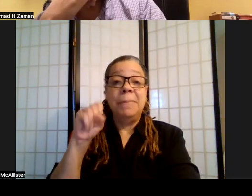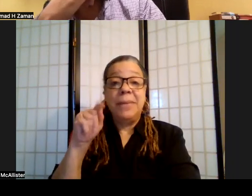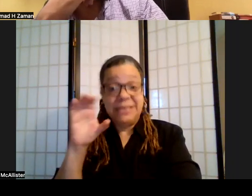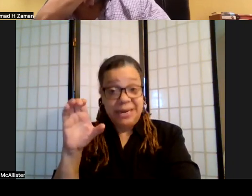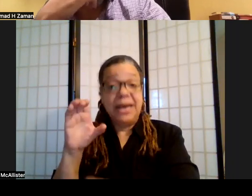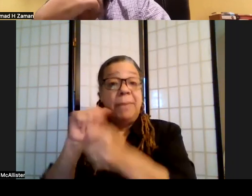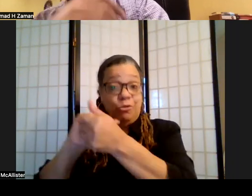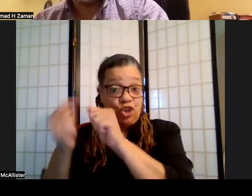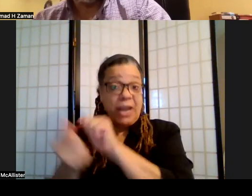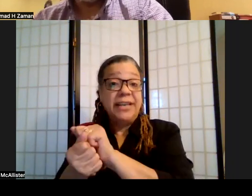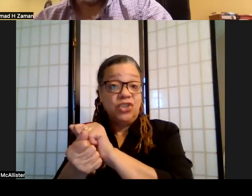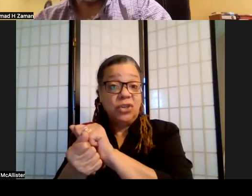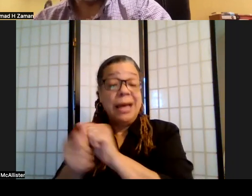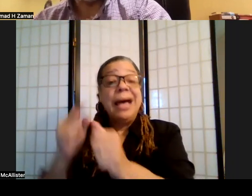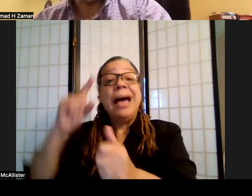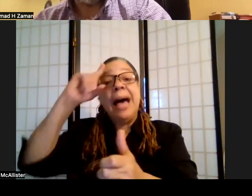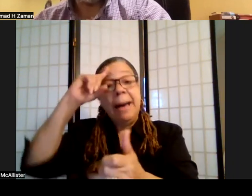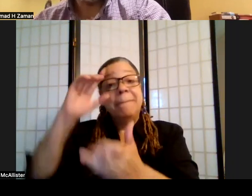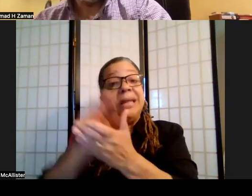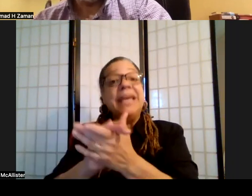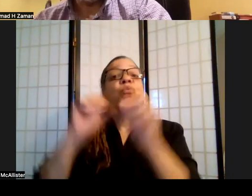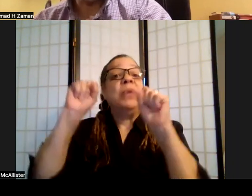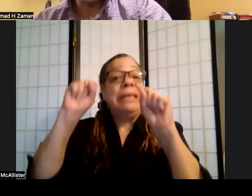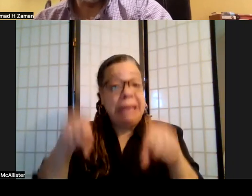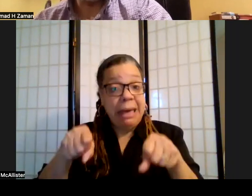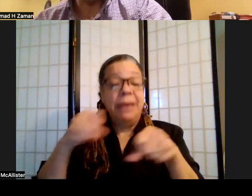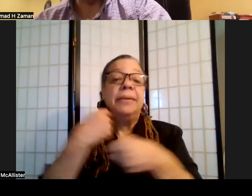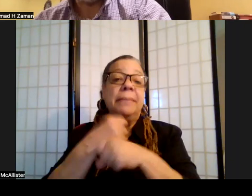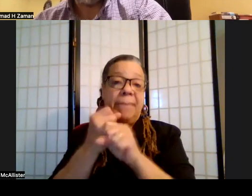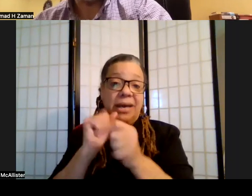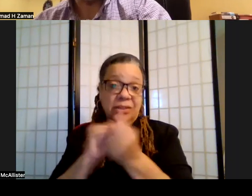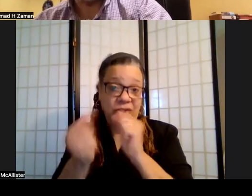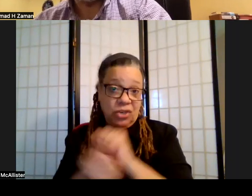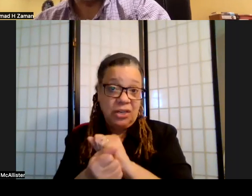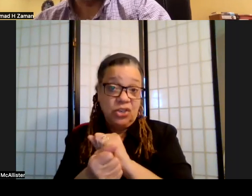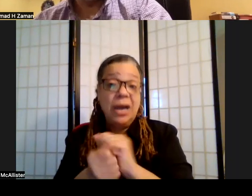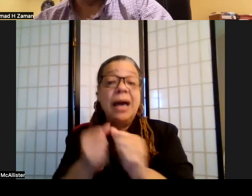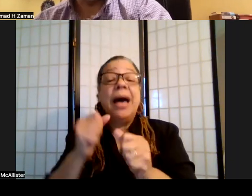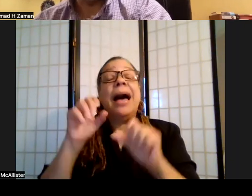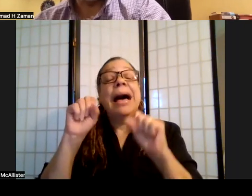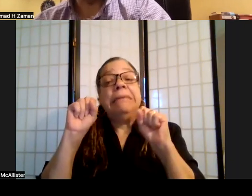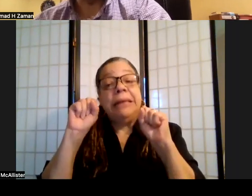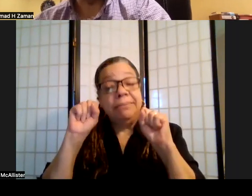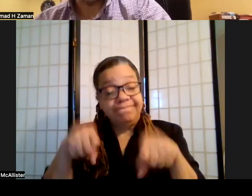believe that we can, uh, bring a change. I do believe that we can uh, uh, sort of